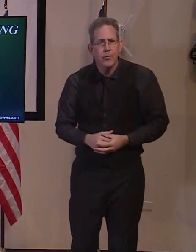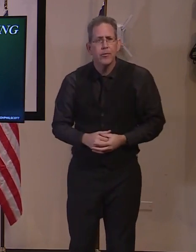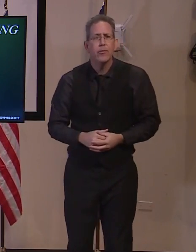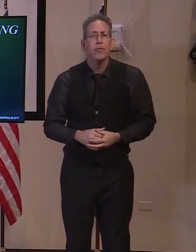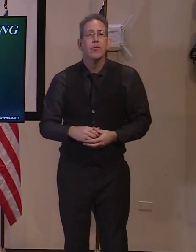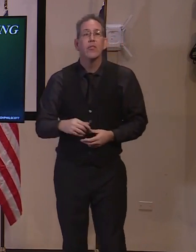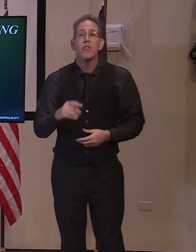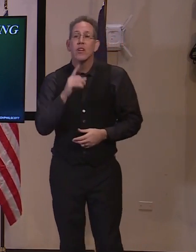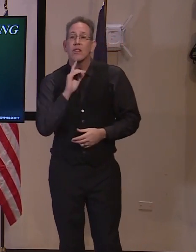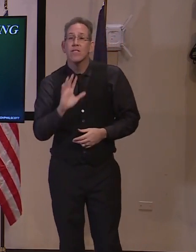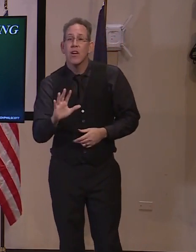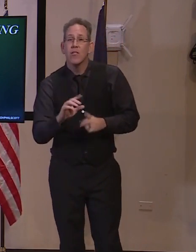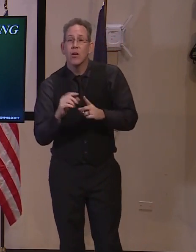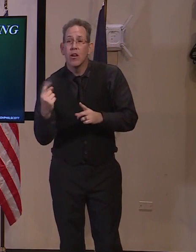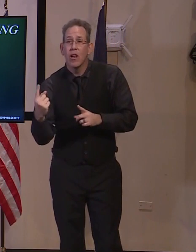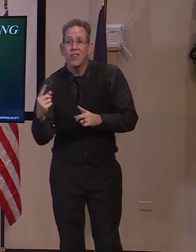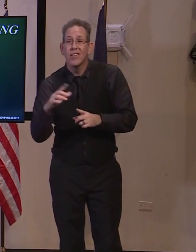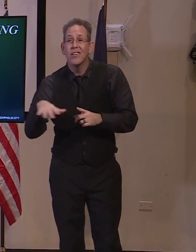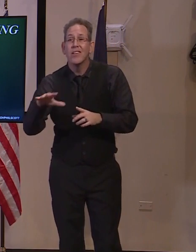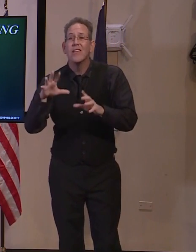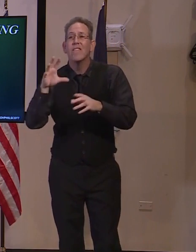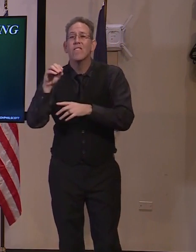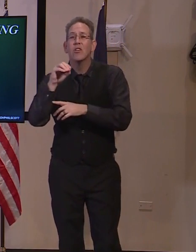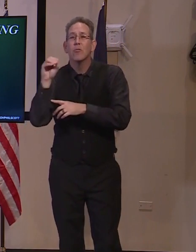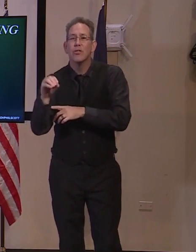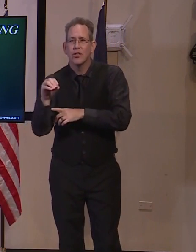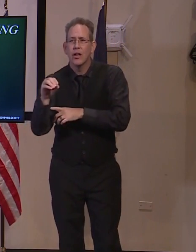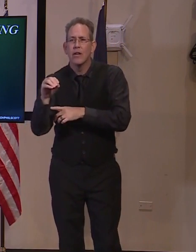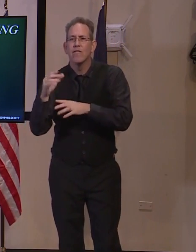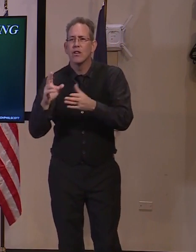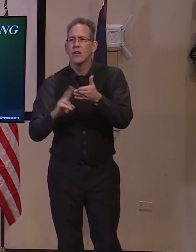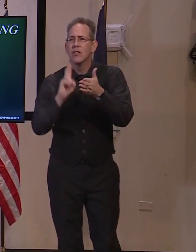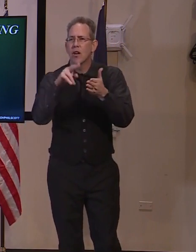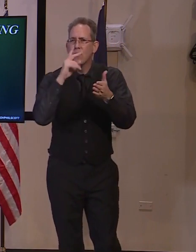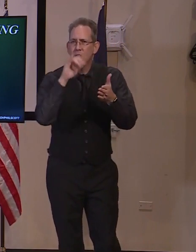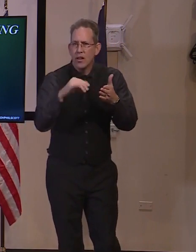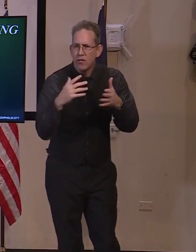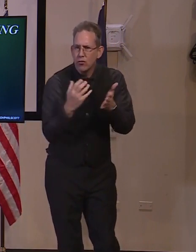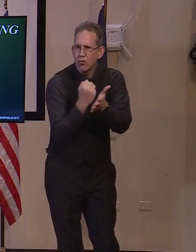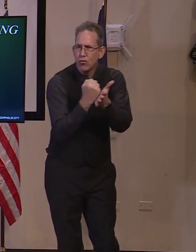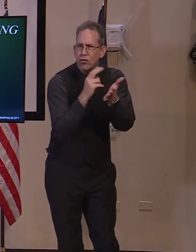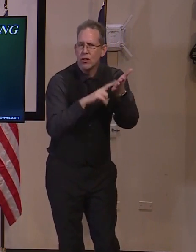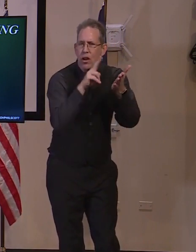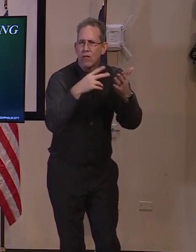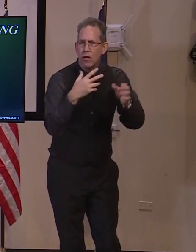first dose. They were about 25% of completed both doses. Secretary Smith